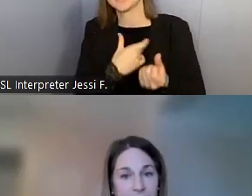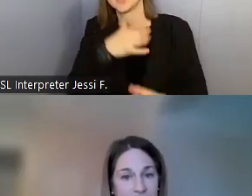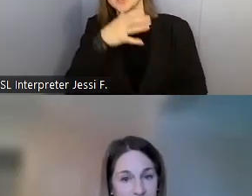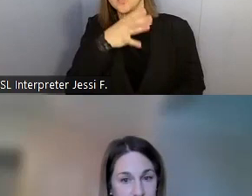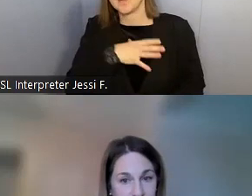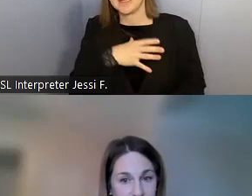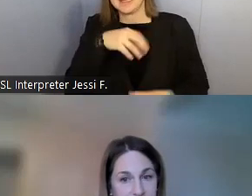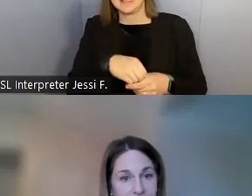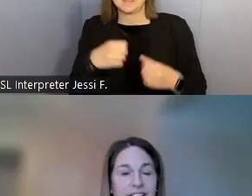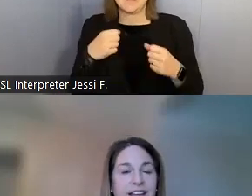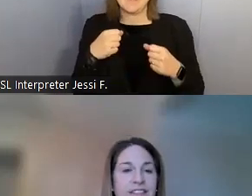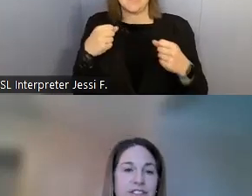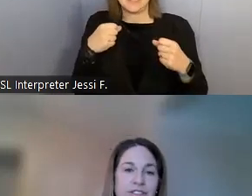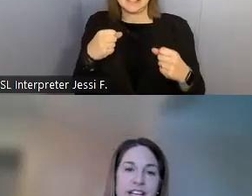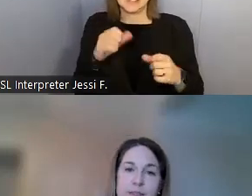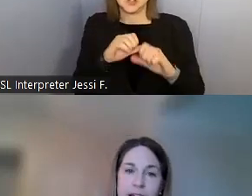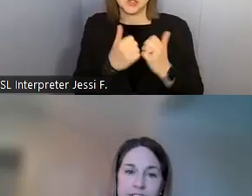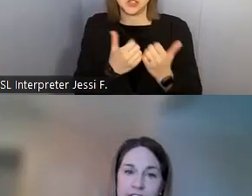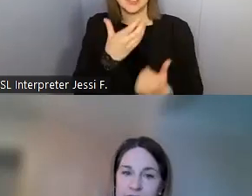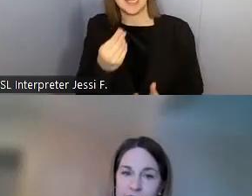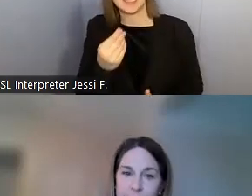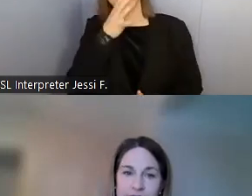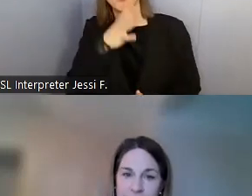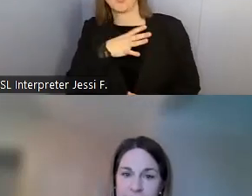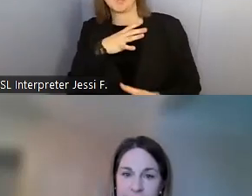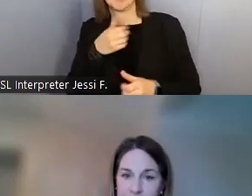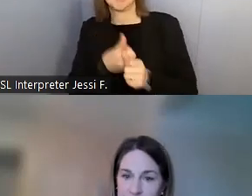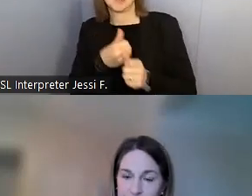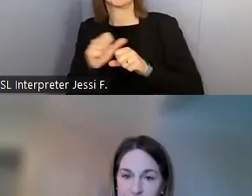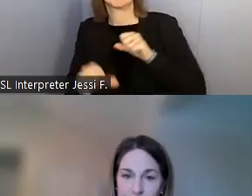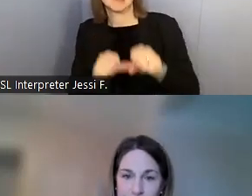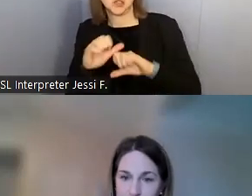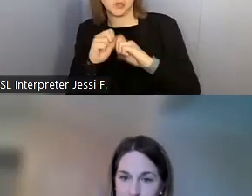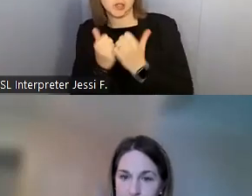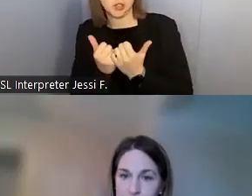Cycling Association and has served as a master indoor cycling instructor for local gyms